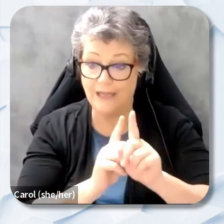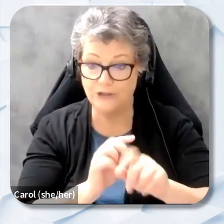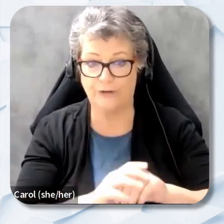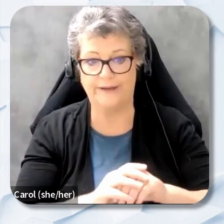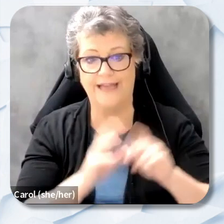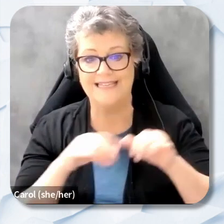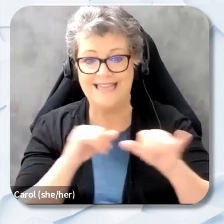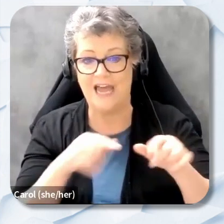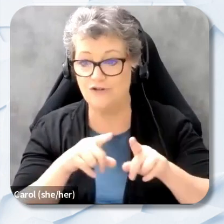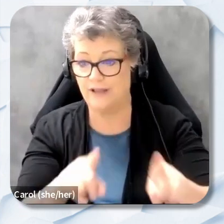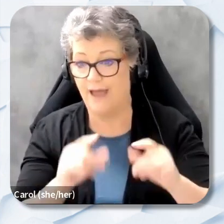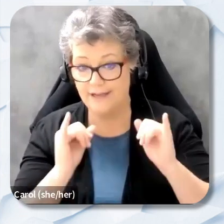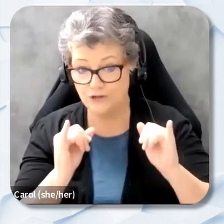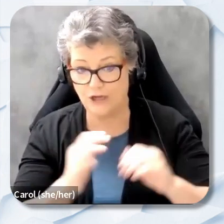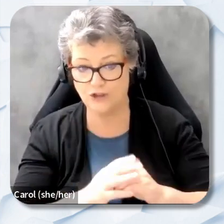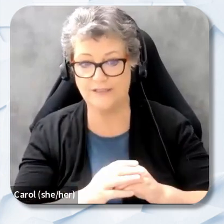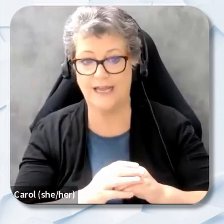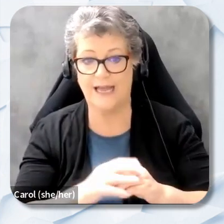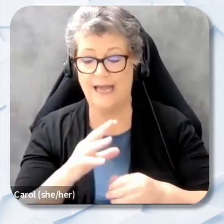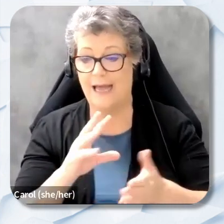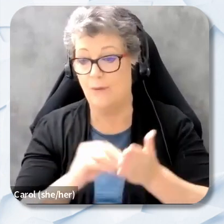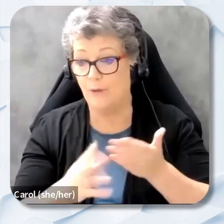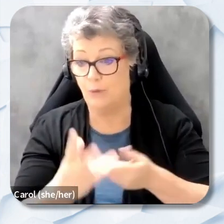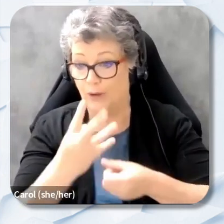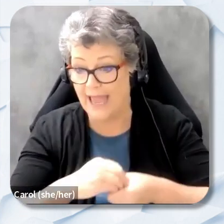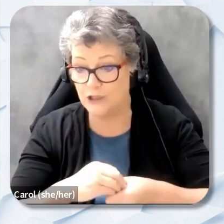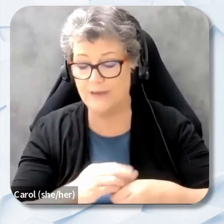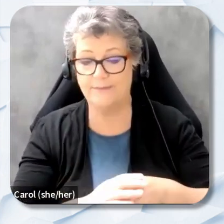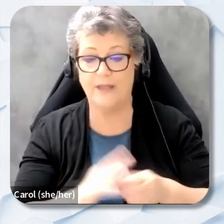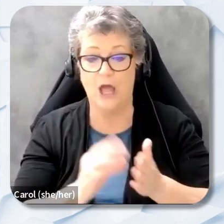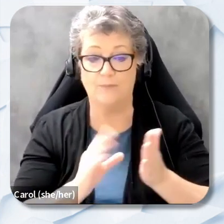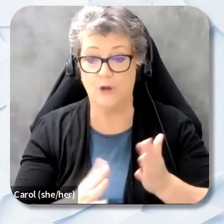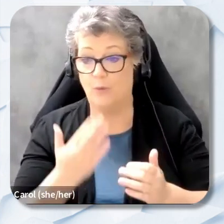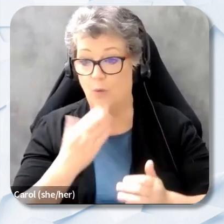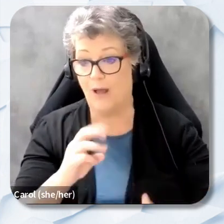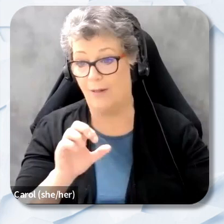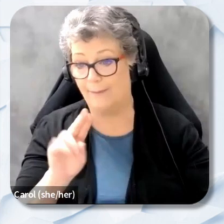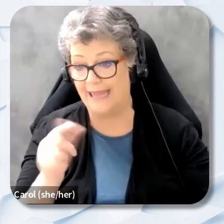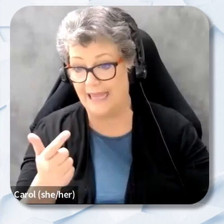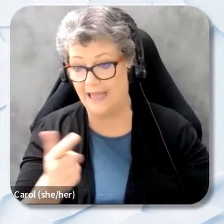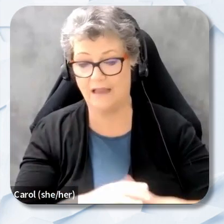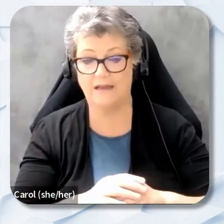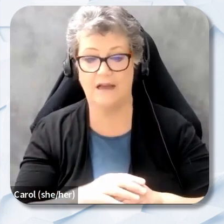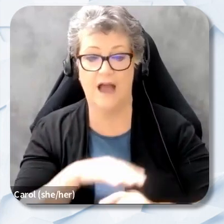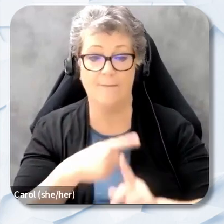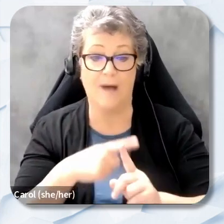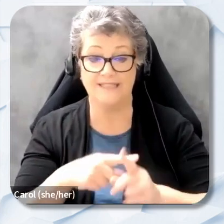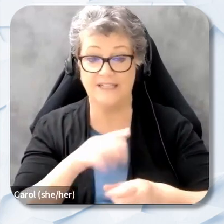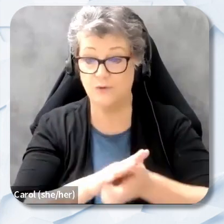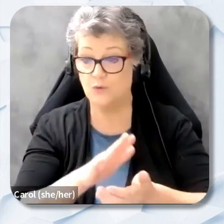aligned instruction, pupil reengagement, people well-being, positive school climate, inclusive